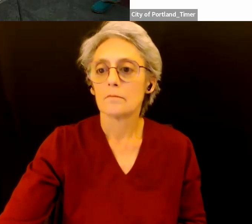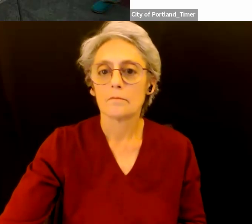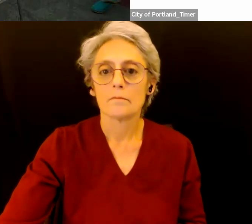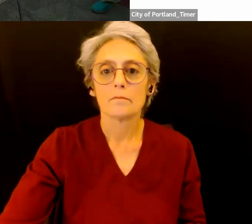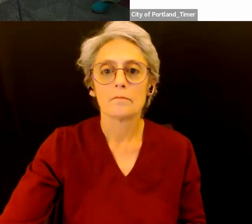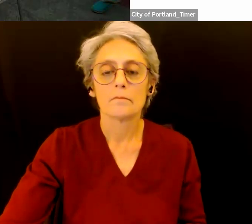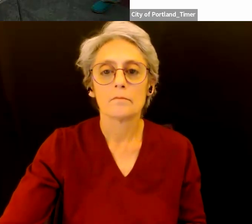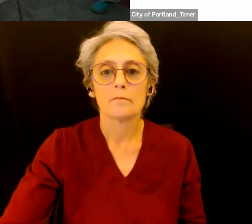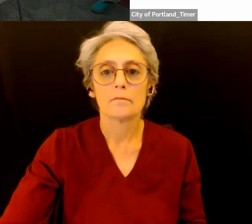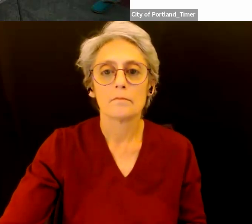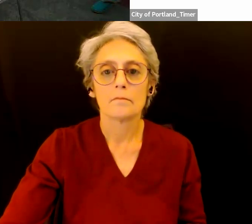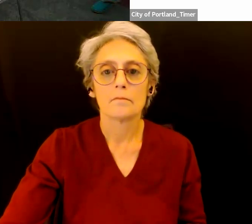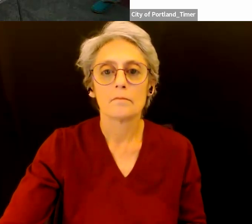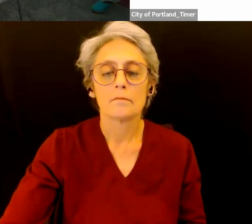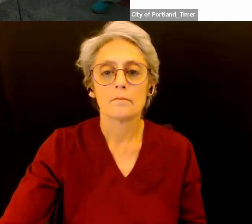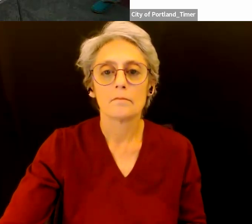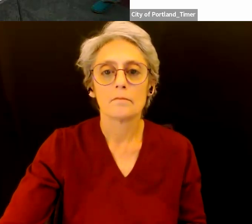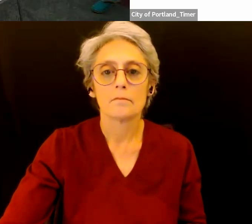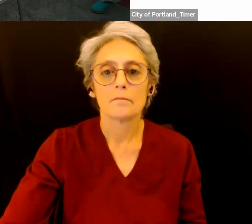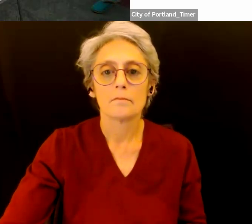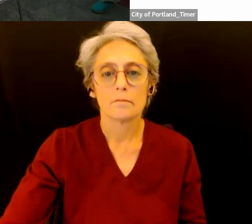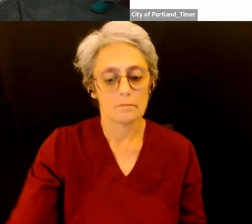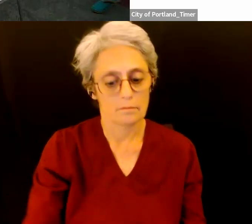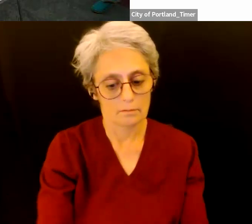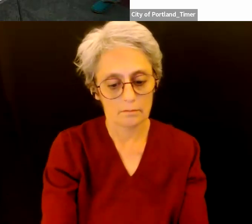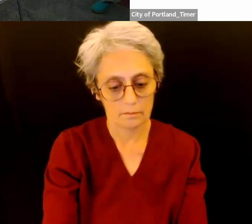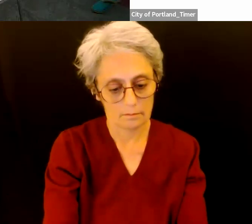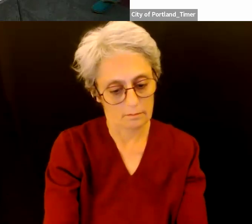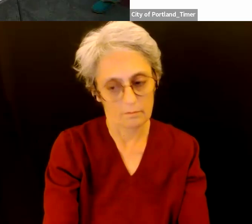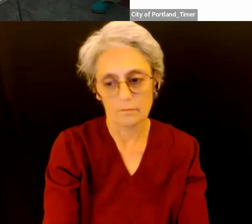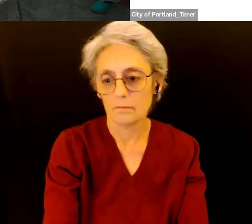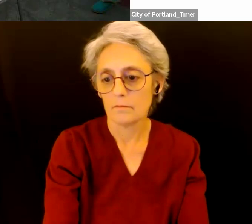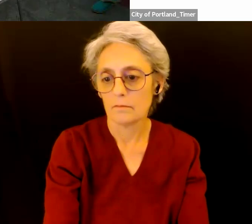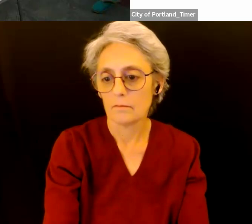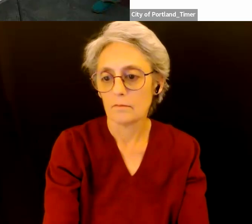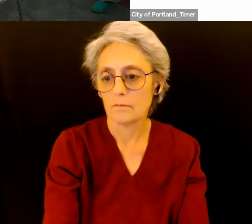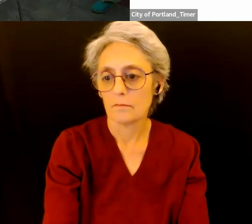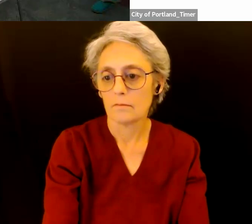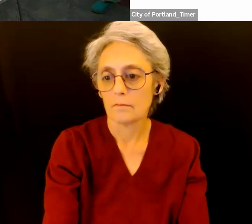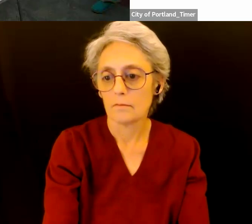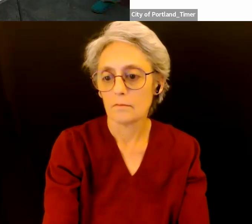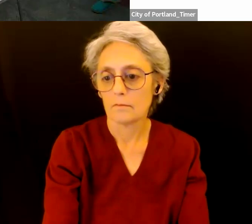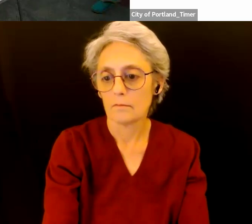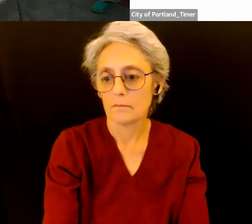Sorry. Go ahead.